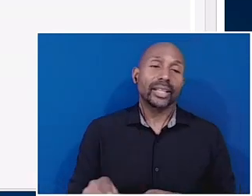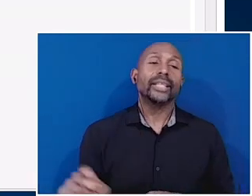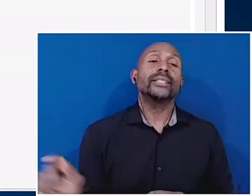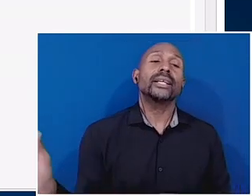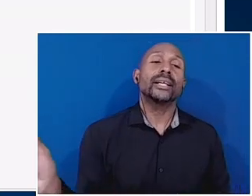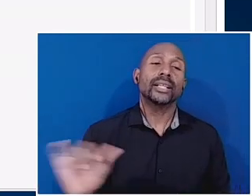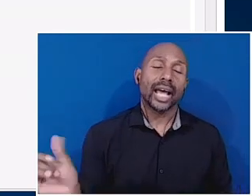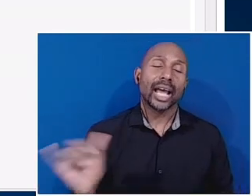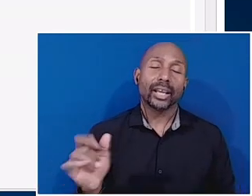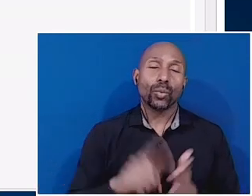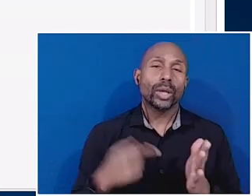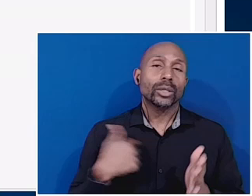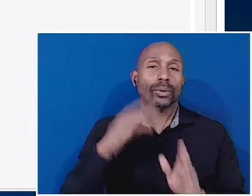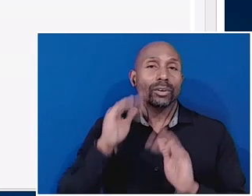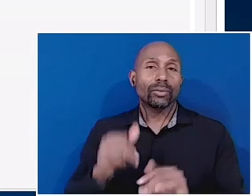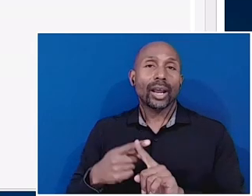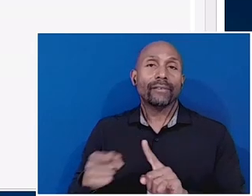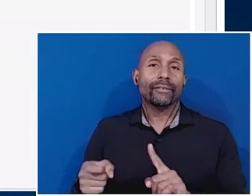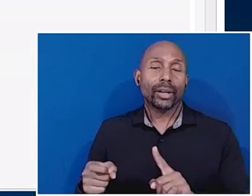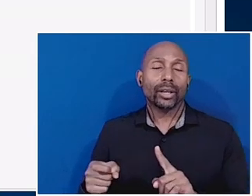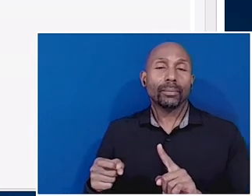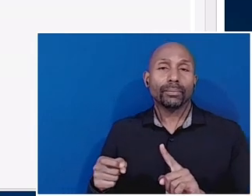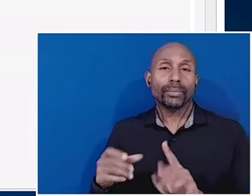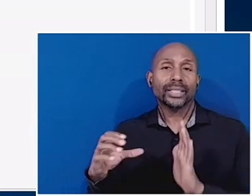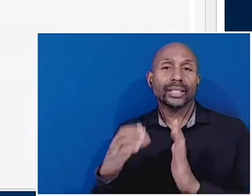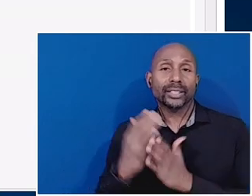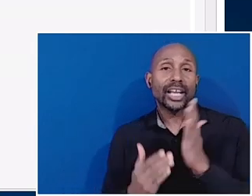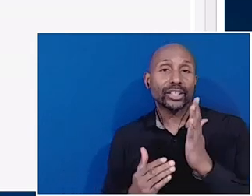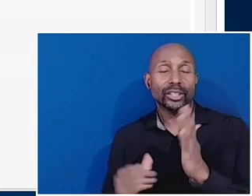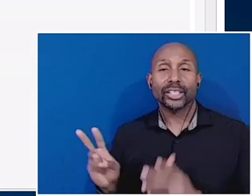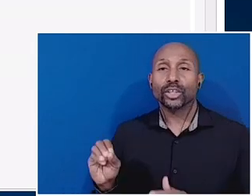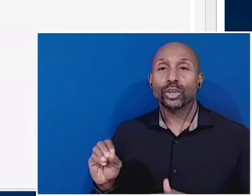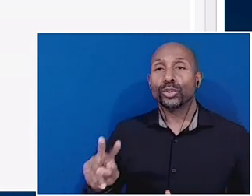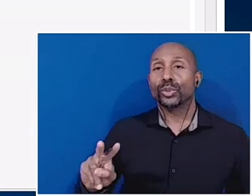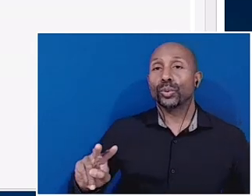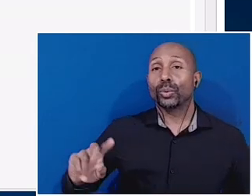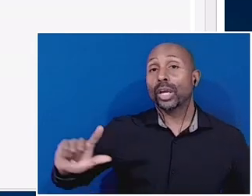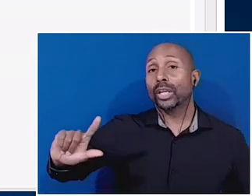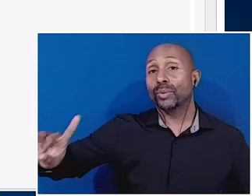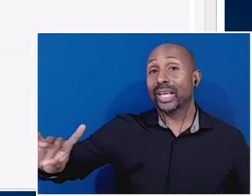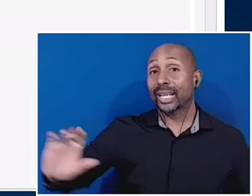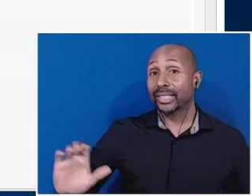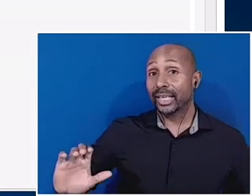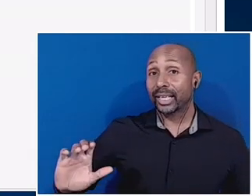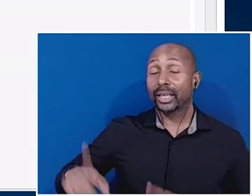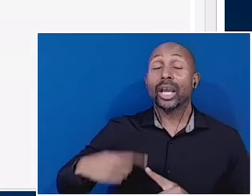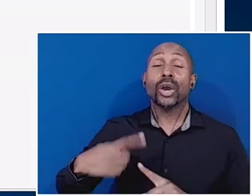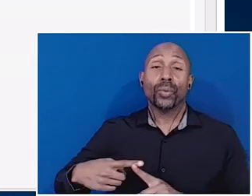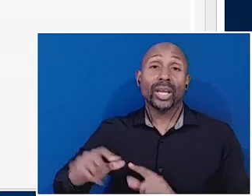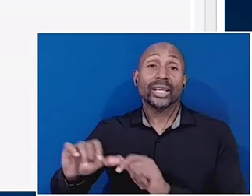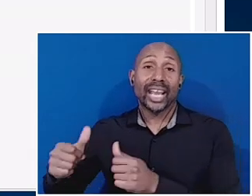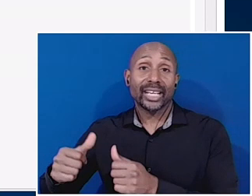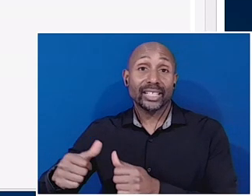require under 602.28 (c) when an agency decides to accredit another institution